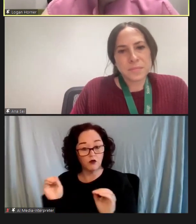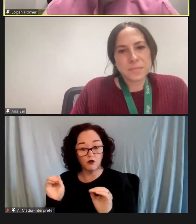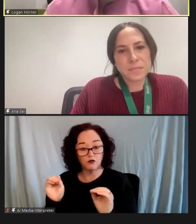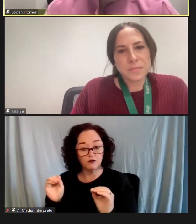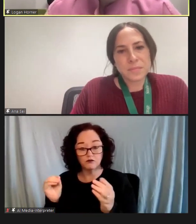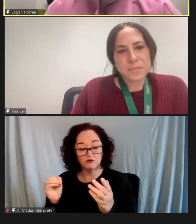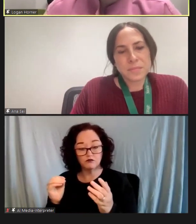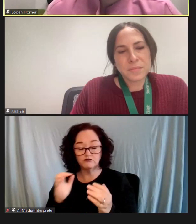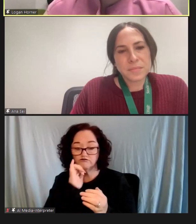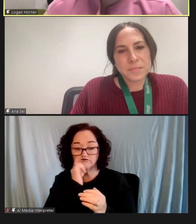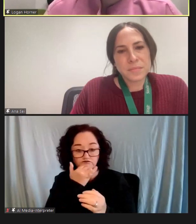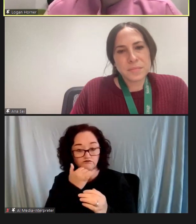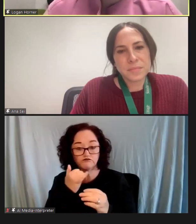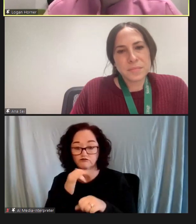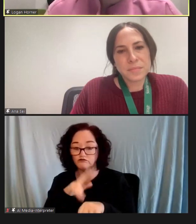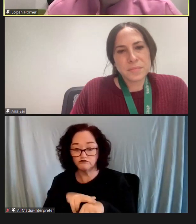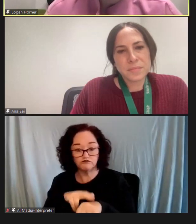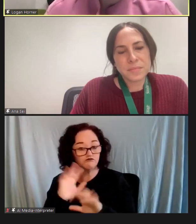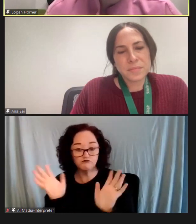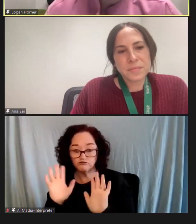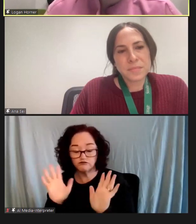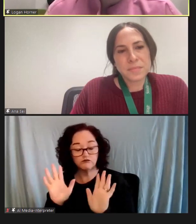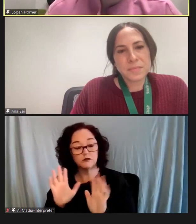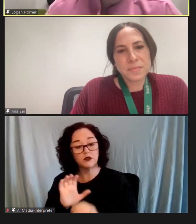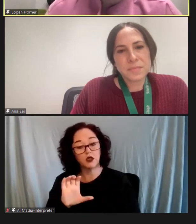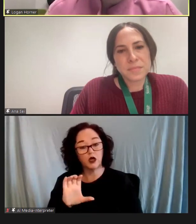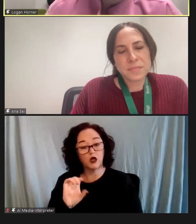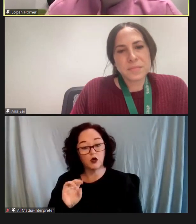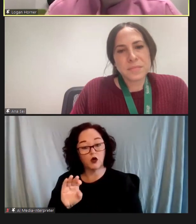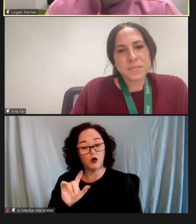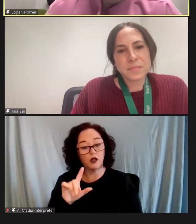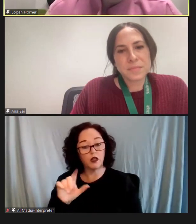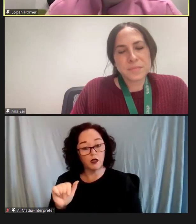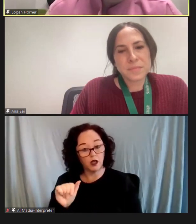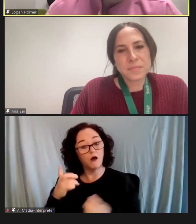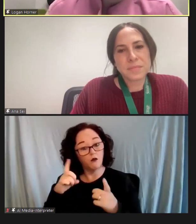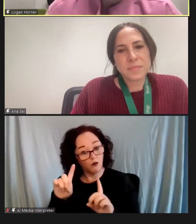copia is working we have been able to